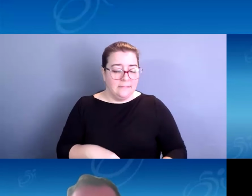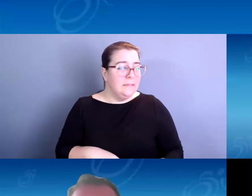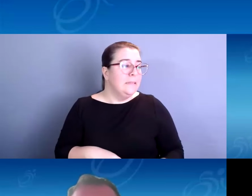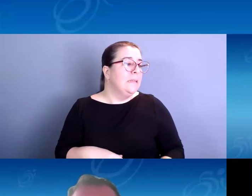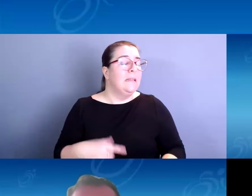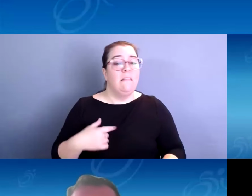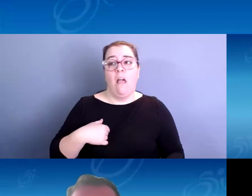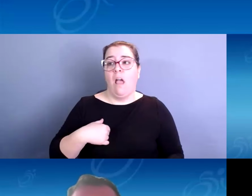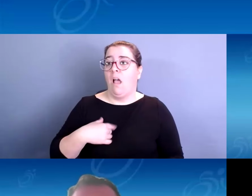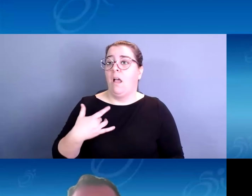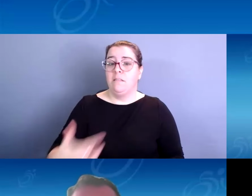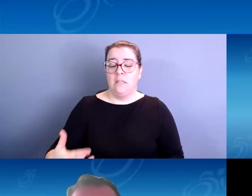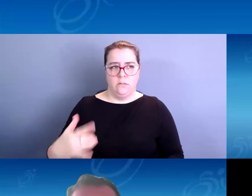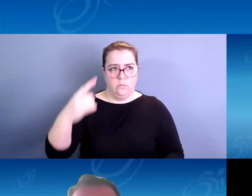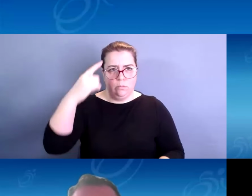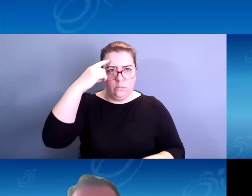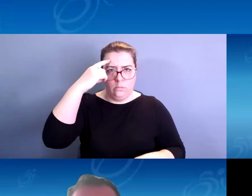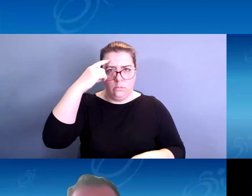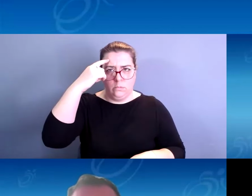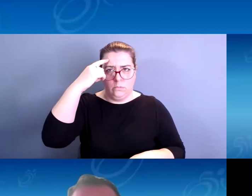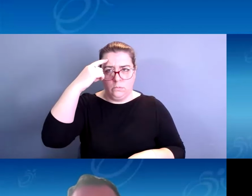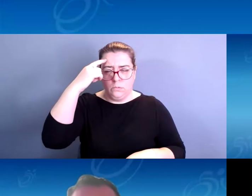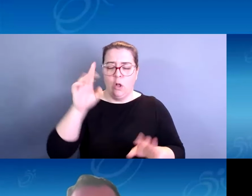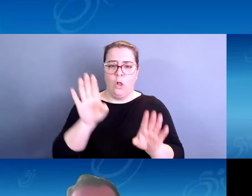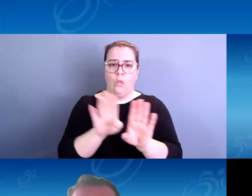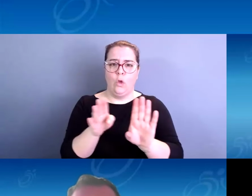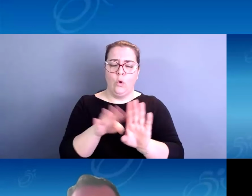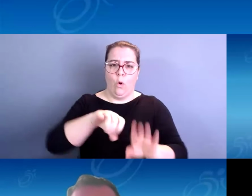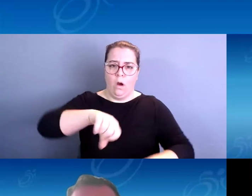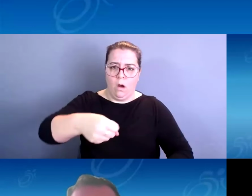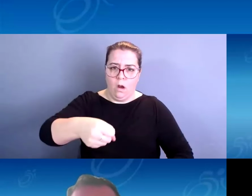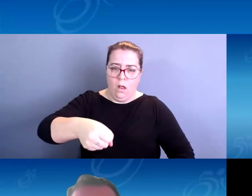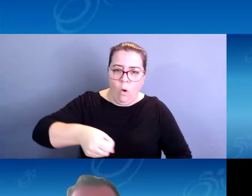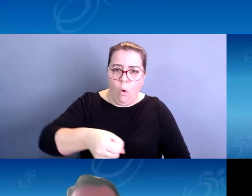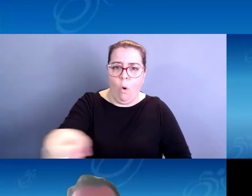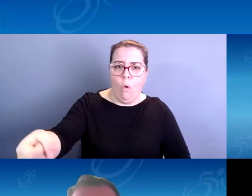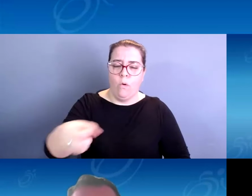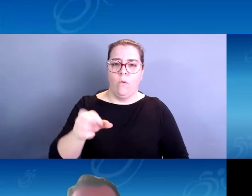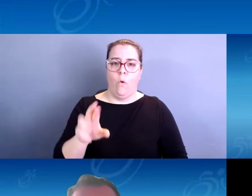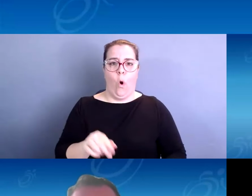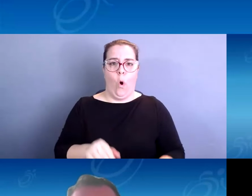has either a light door or a door opener? We just assume everyone can open a door in the exact same way.